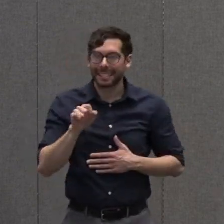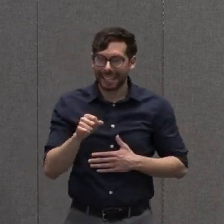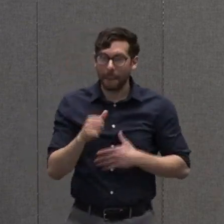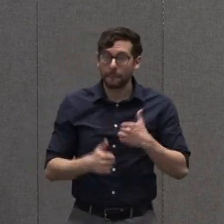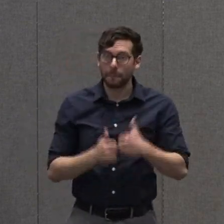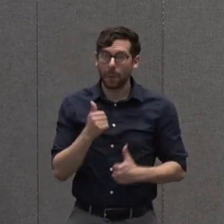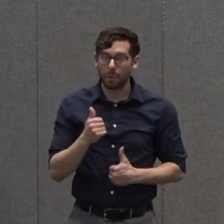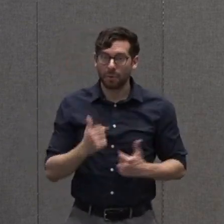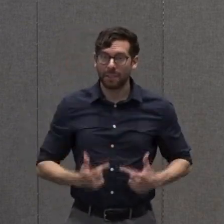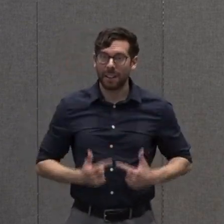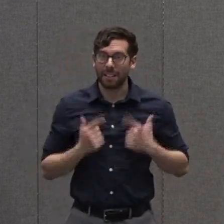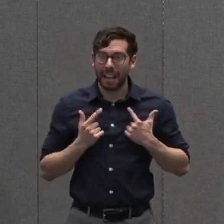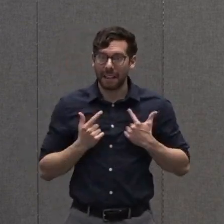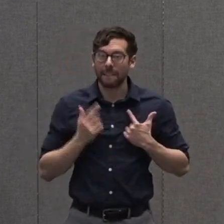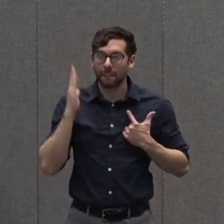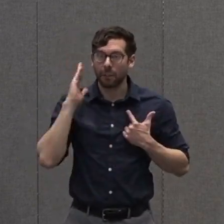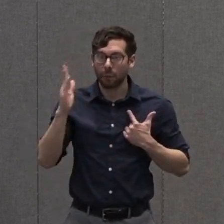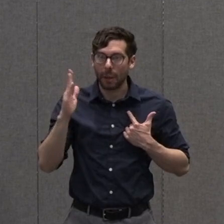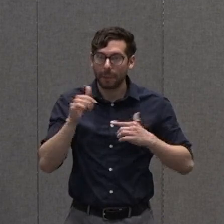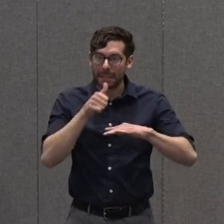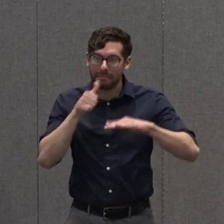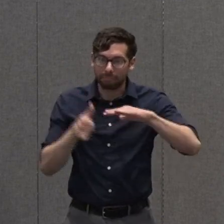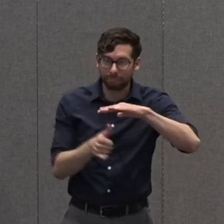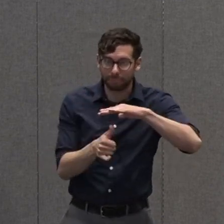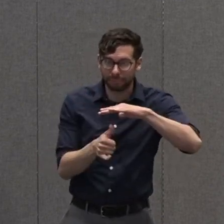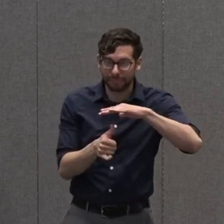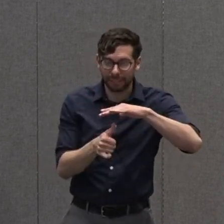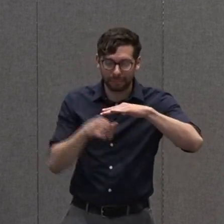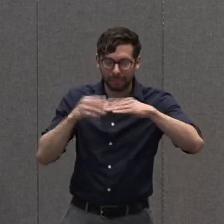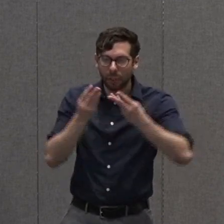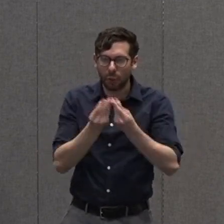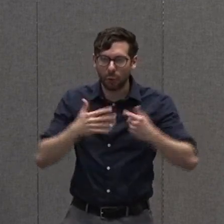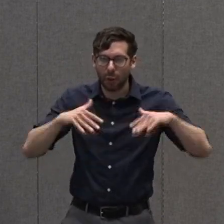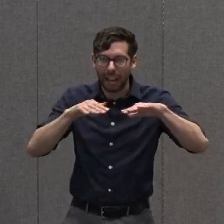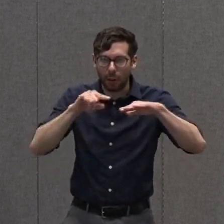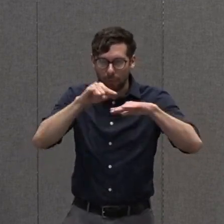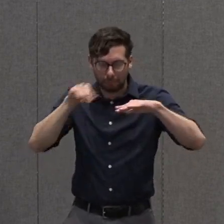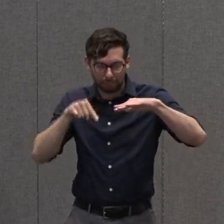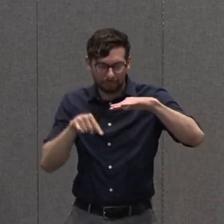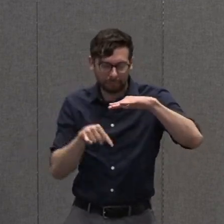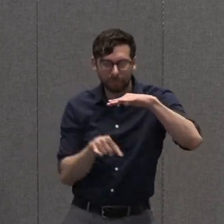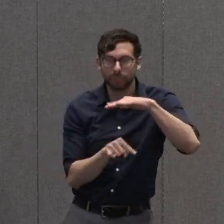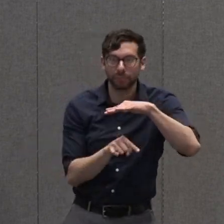Yeah, and zoom in here Victor, get as close as you can here. And let's take a look, and she's got her tongue out too,